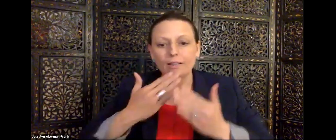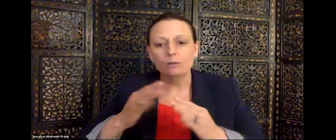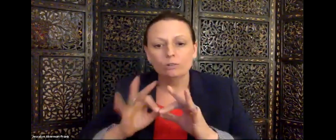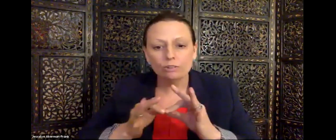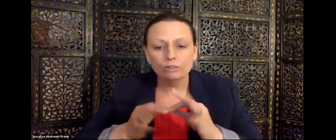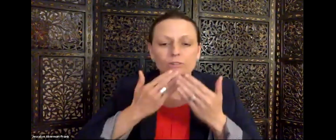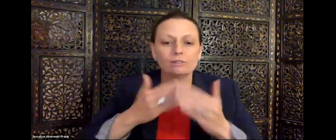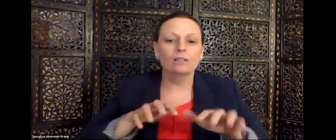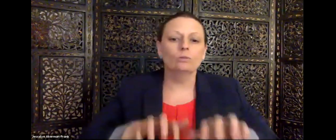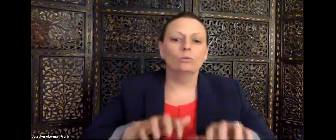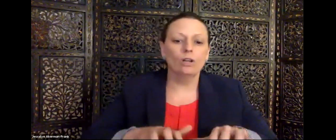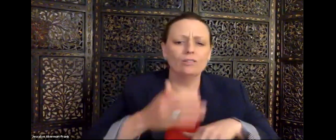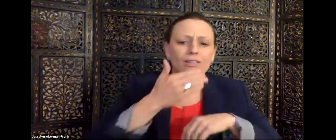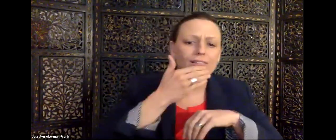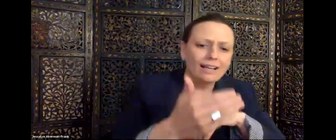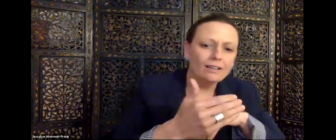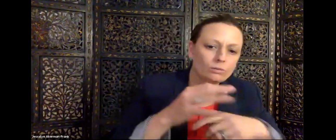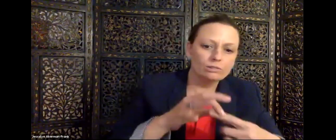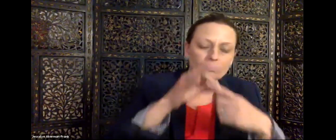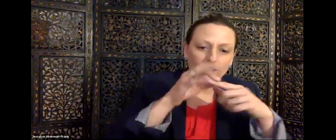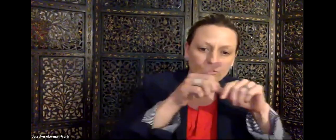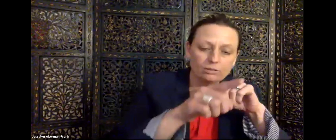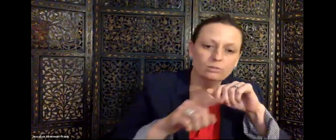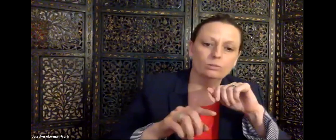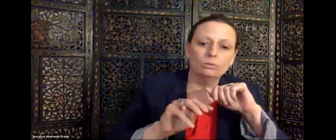I really appreciate the interpreter, the CART service